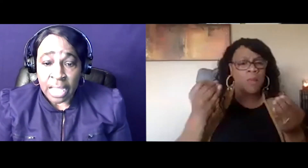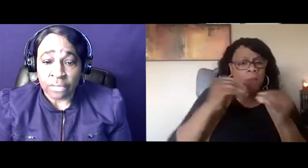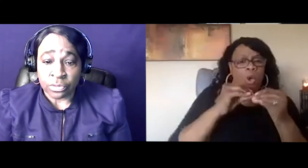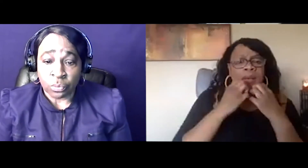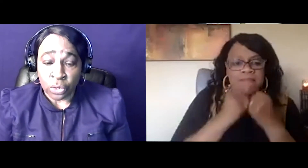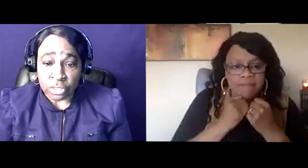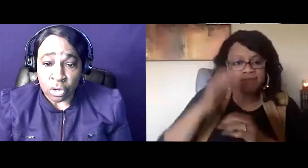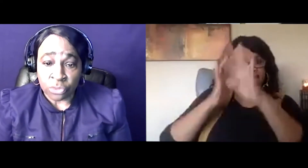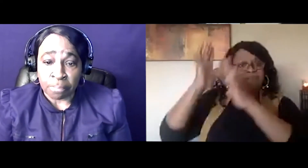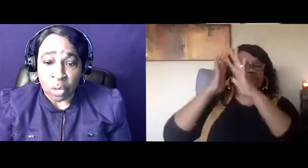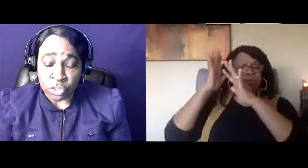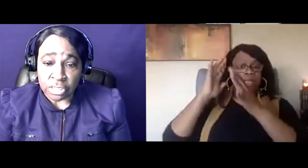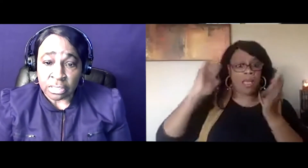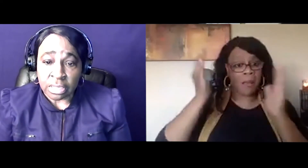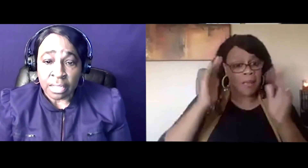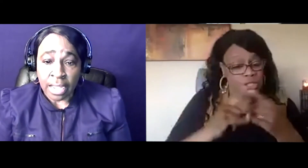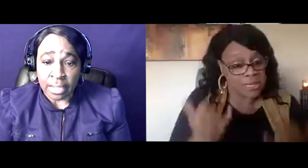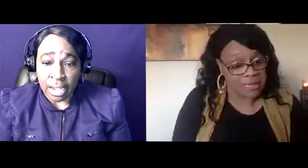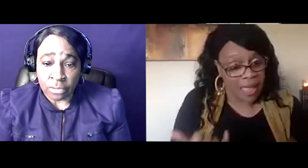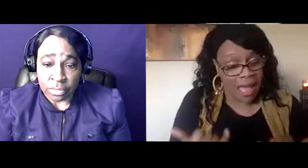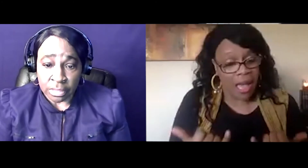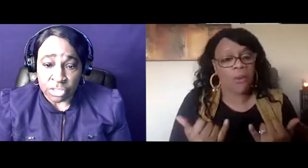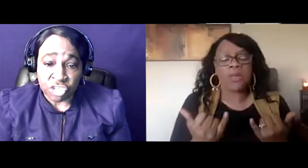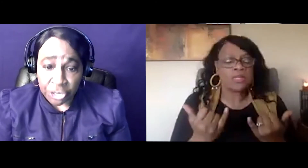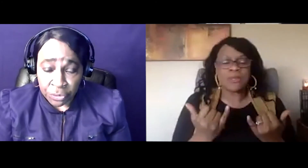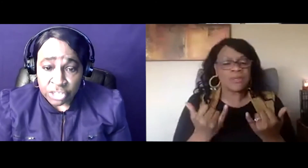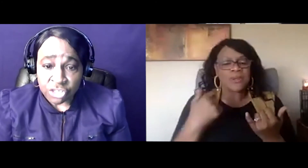How the words, goals, emotions, how that's cherished.